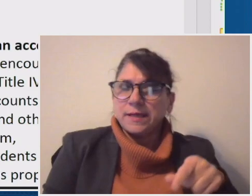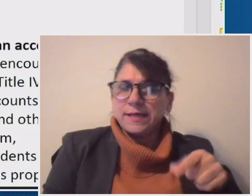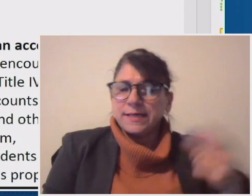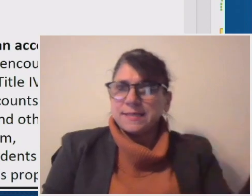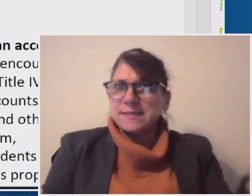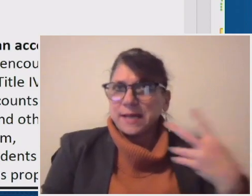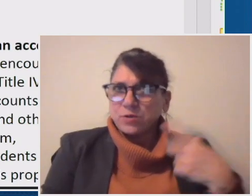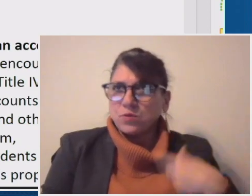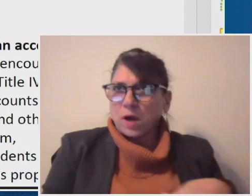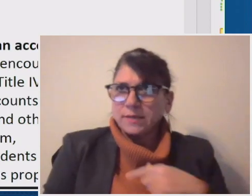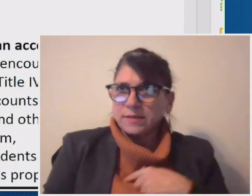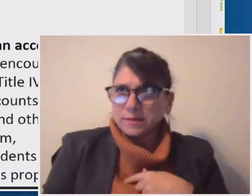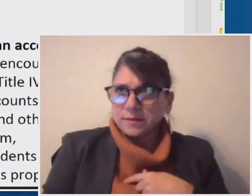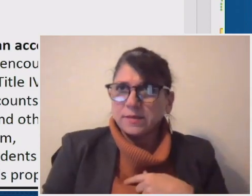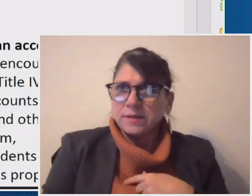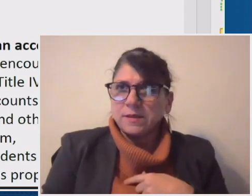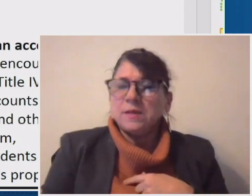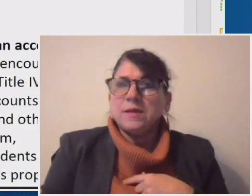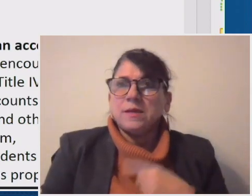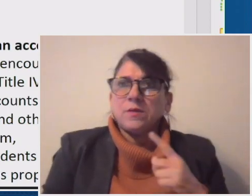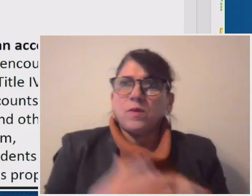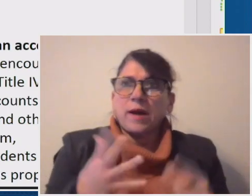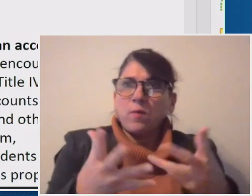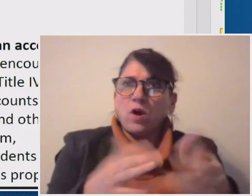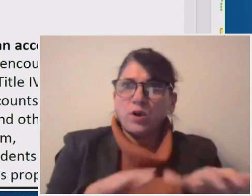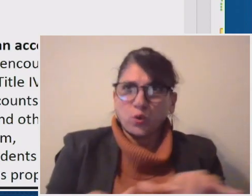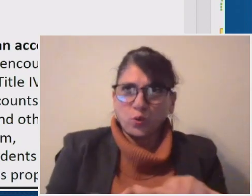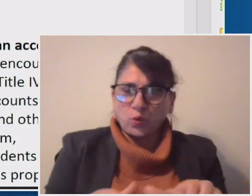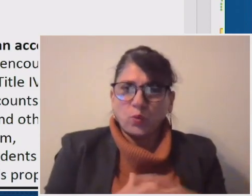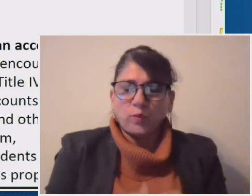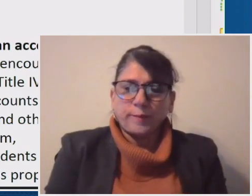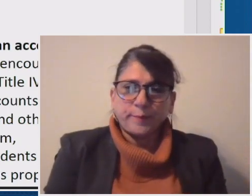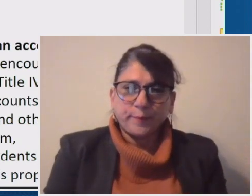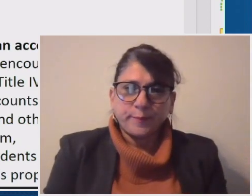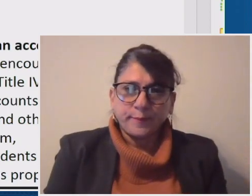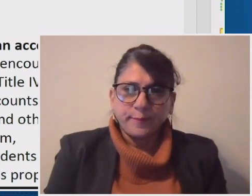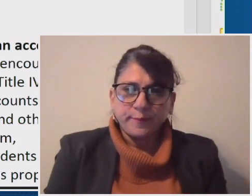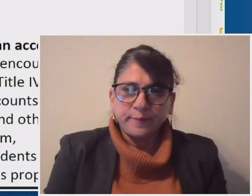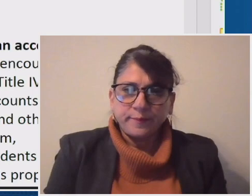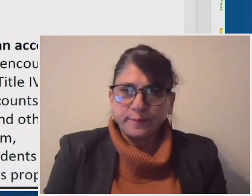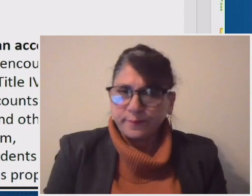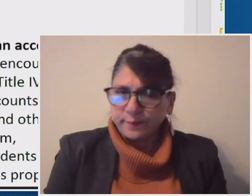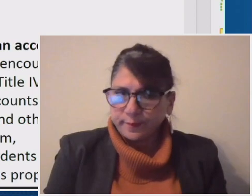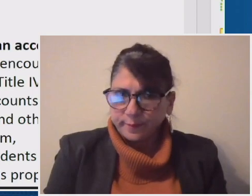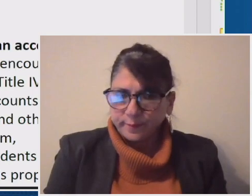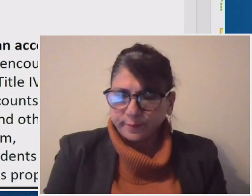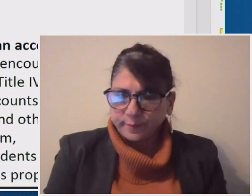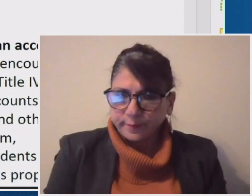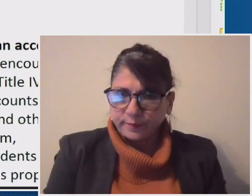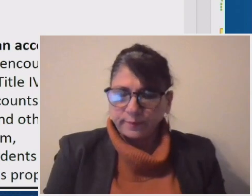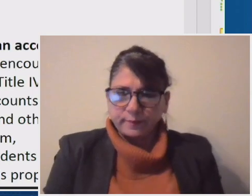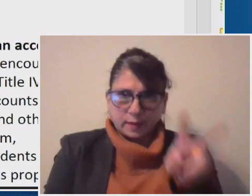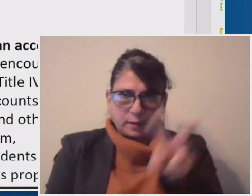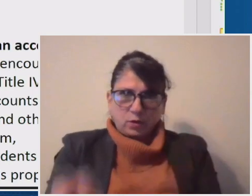And so what I want to do is then look at the regulation again, if you're looking in